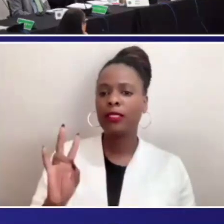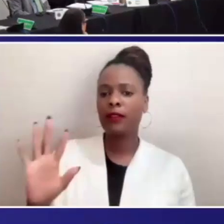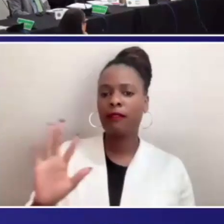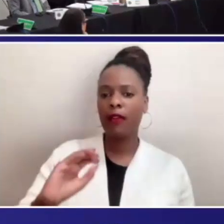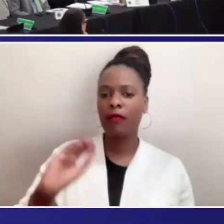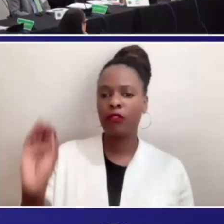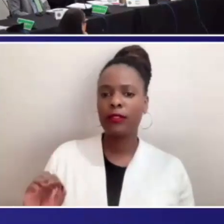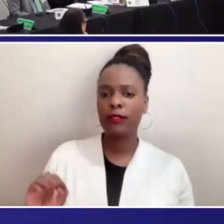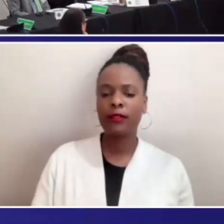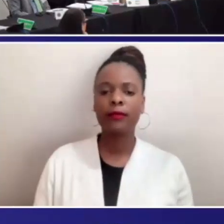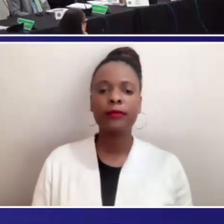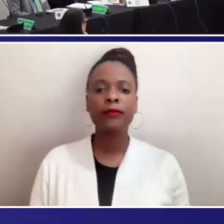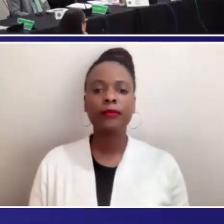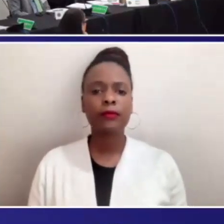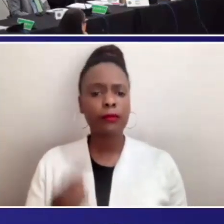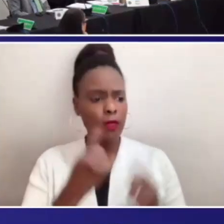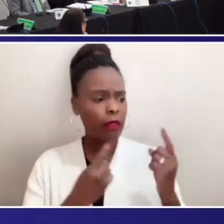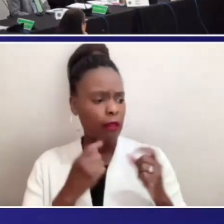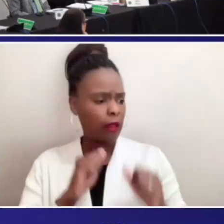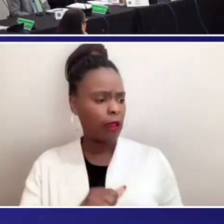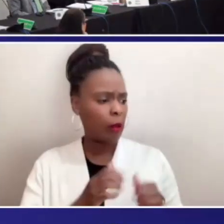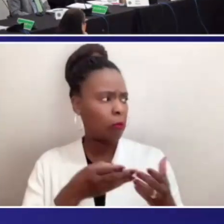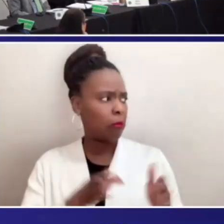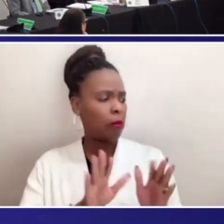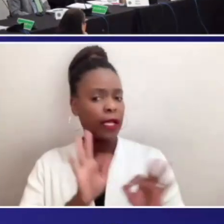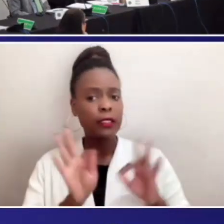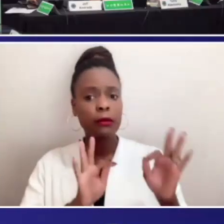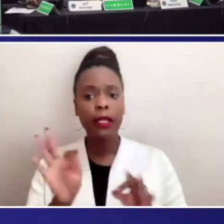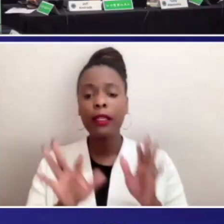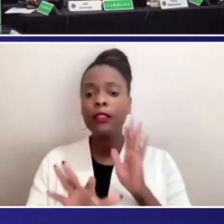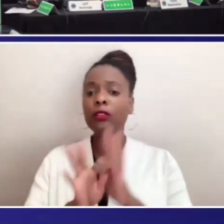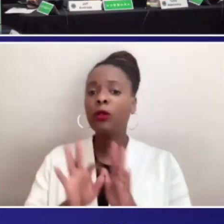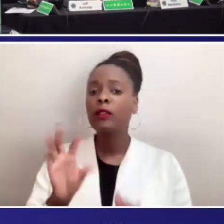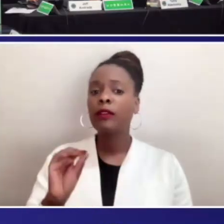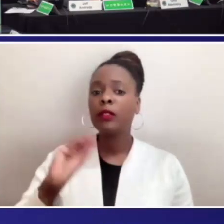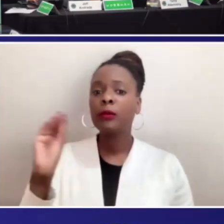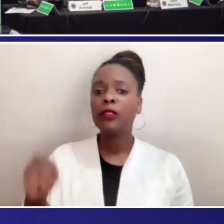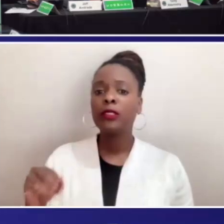So I think I can generally explain why we chose 50% just because you know,